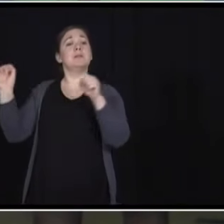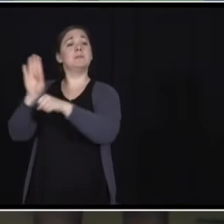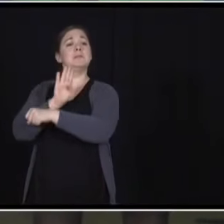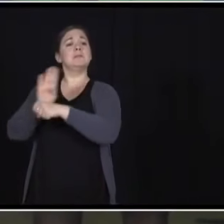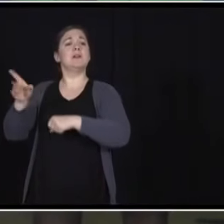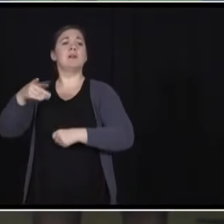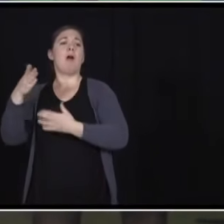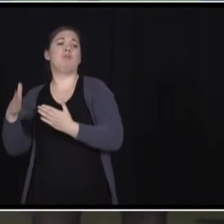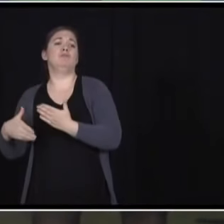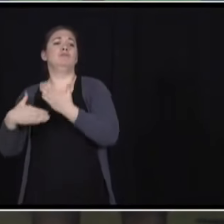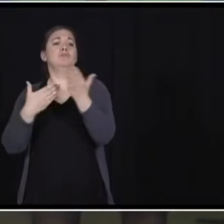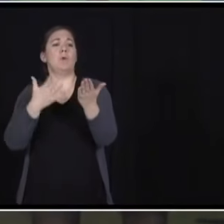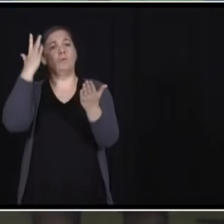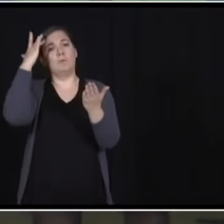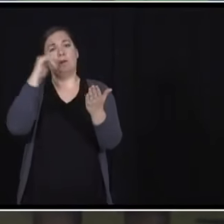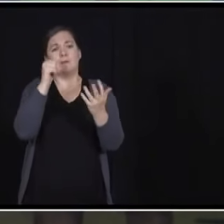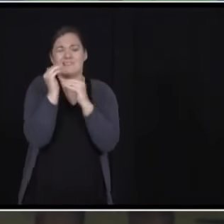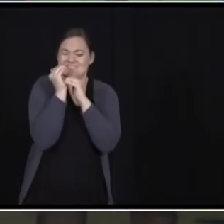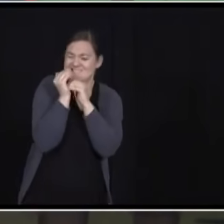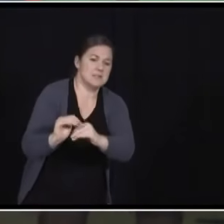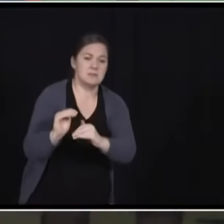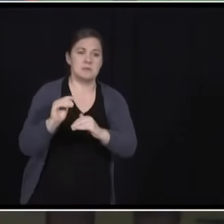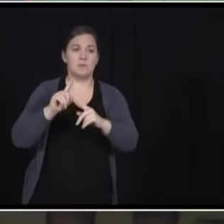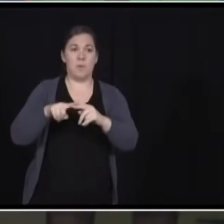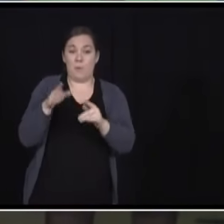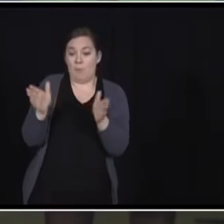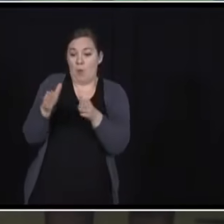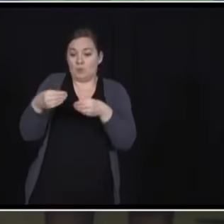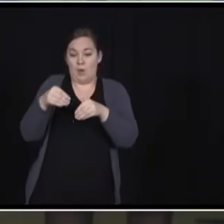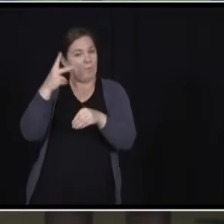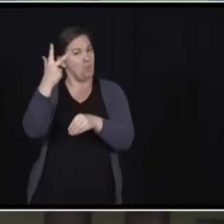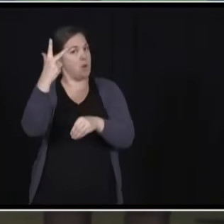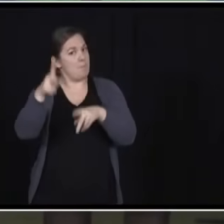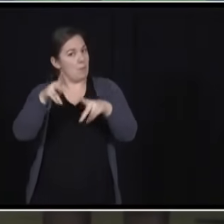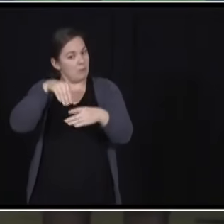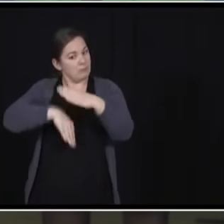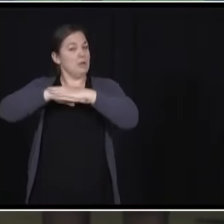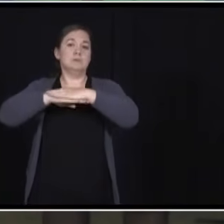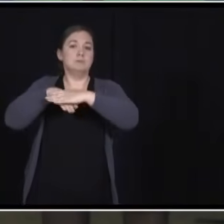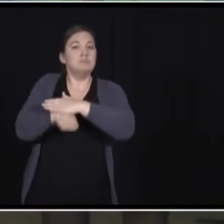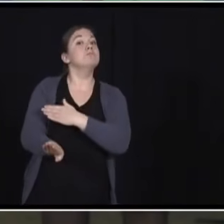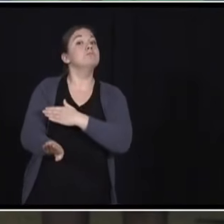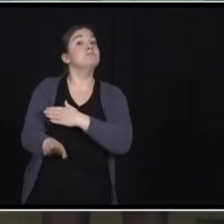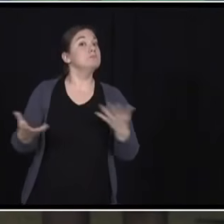I was looking at the data to support closing all the small businesses and I know it was